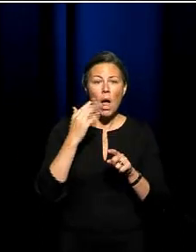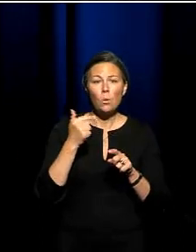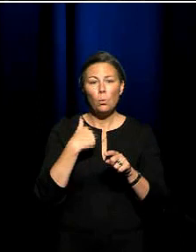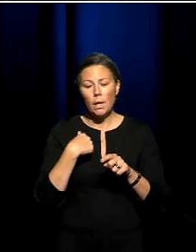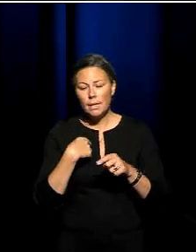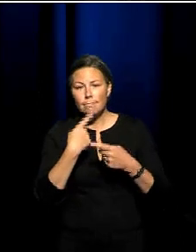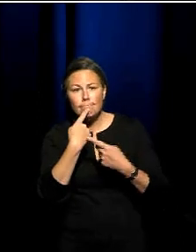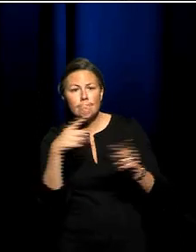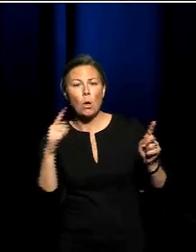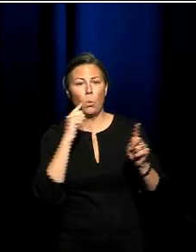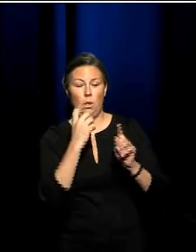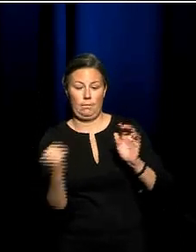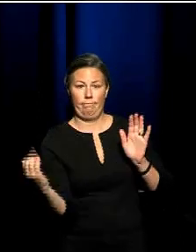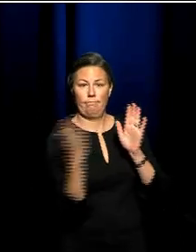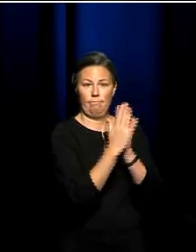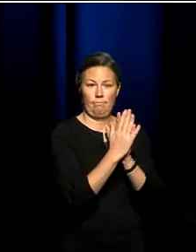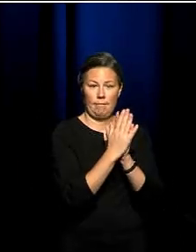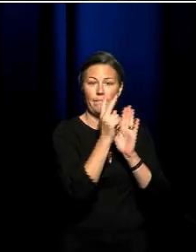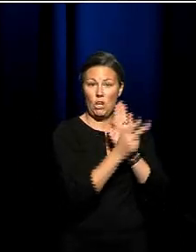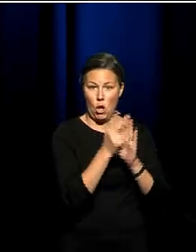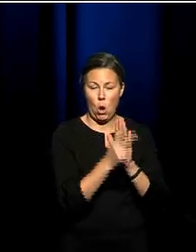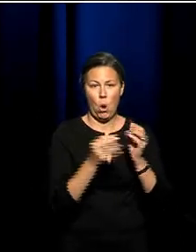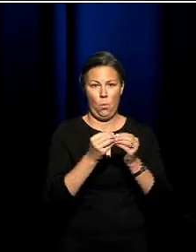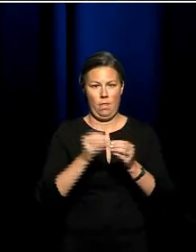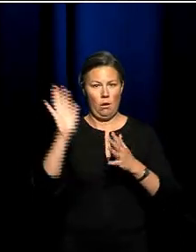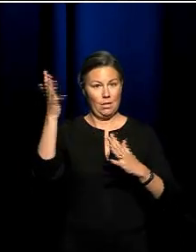captioning for the information currently on the website and for new information